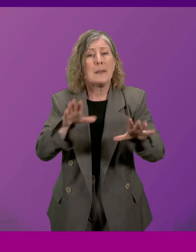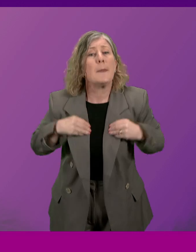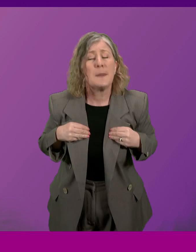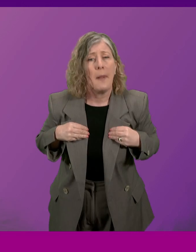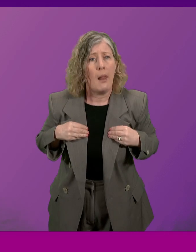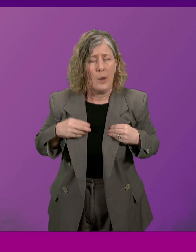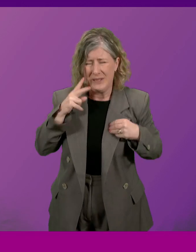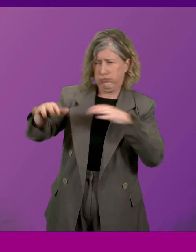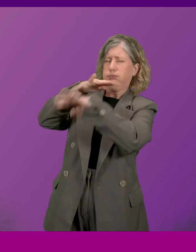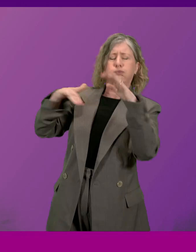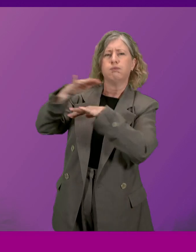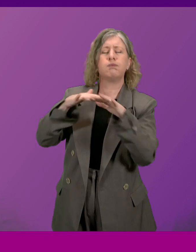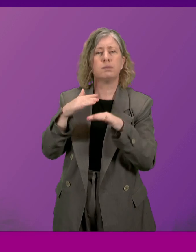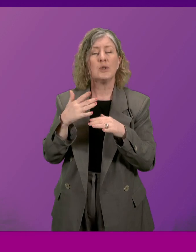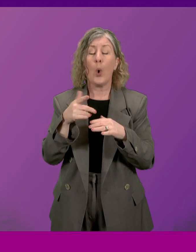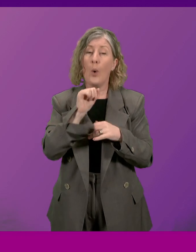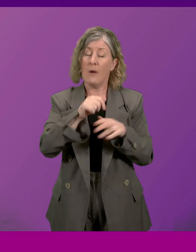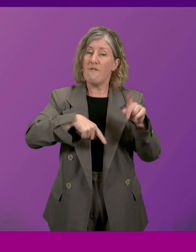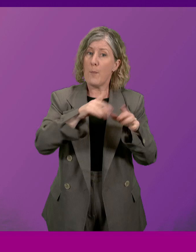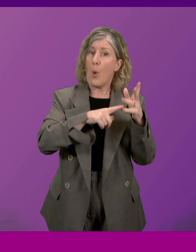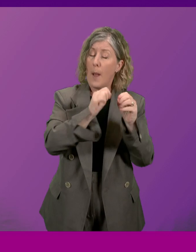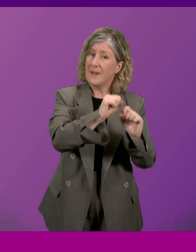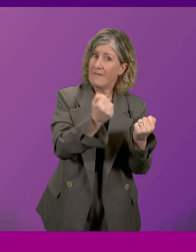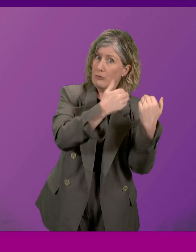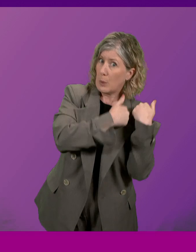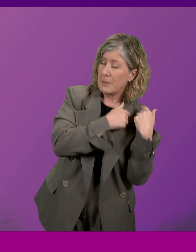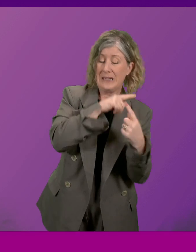The clubs and the police have a role to play. Police Scotland had the situation in the city